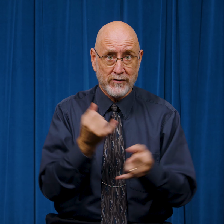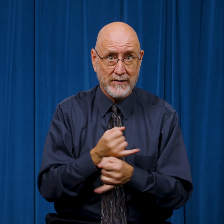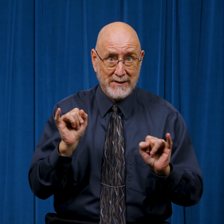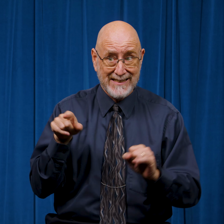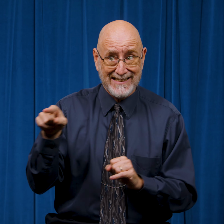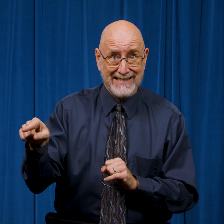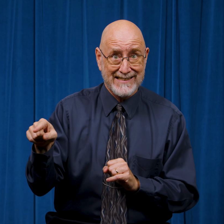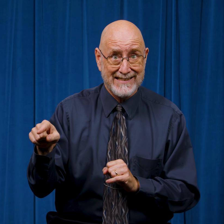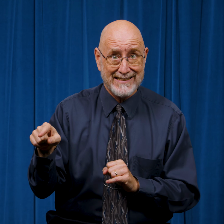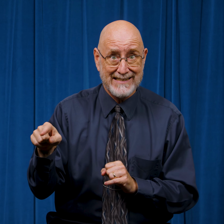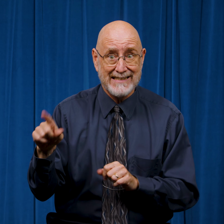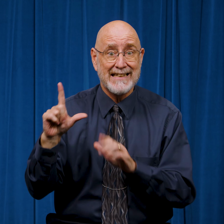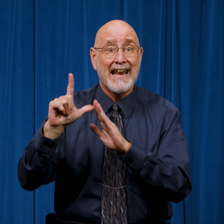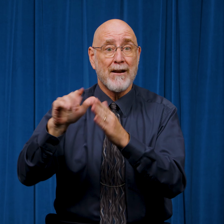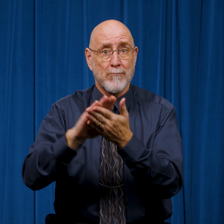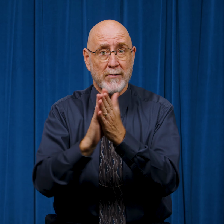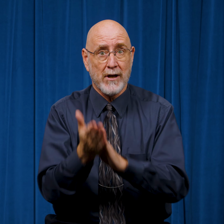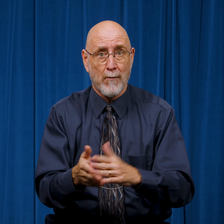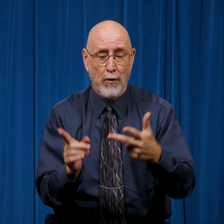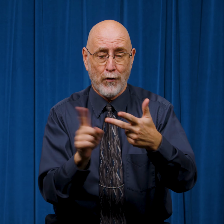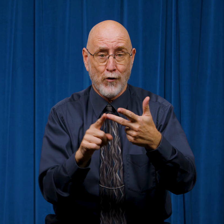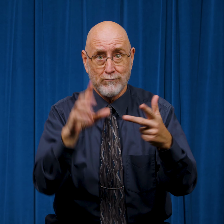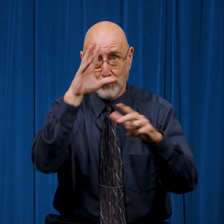to later serving as our third president.